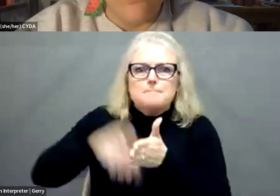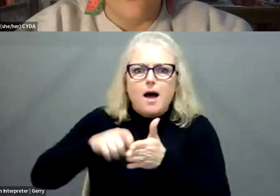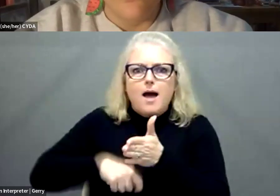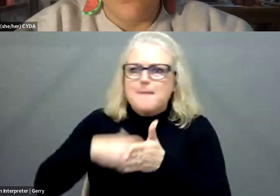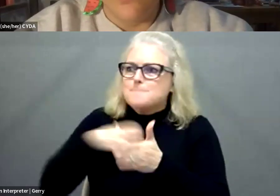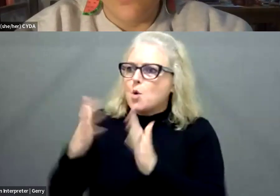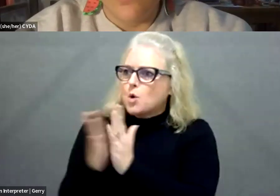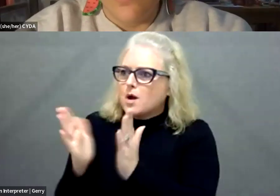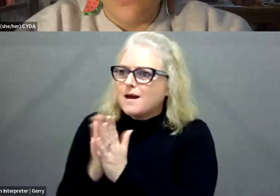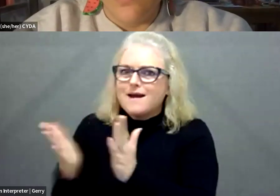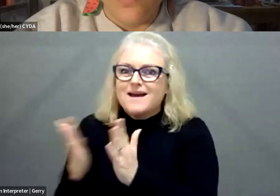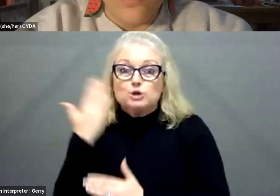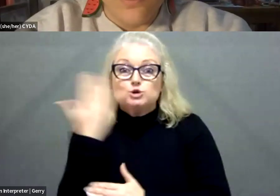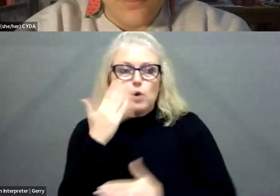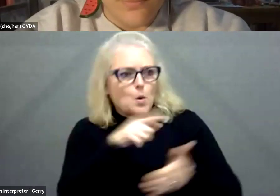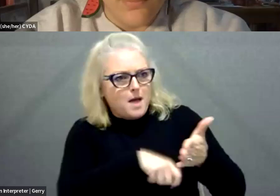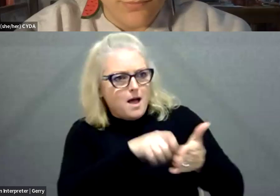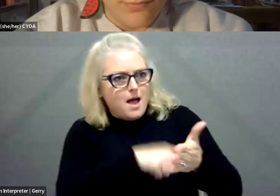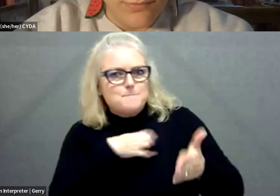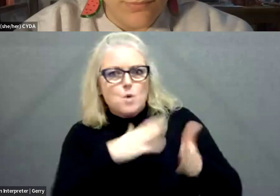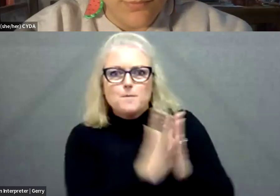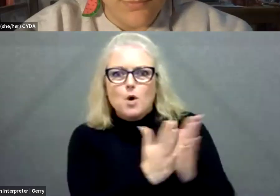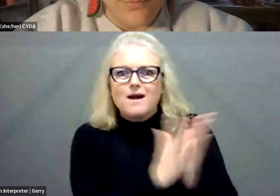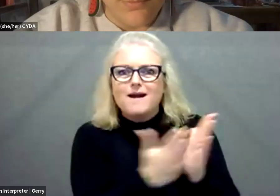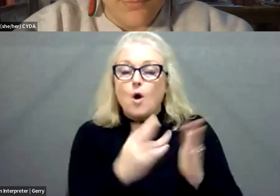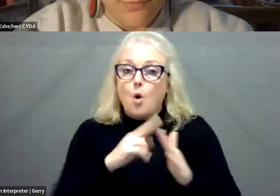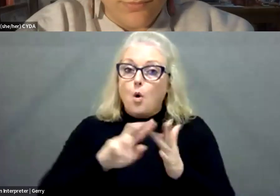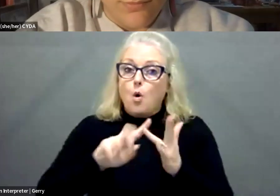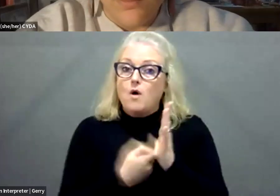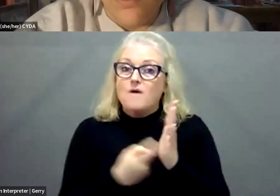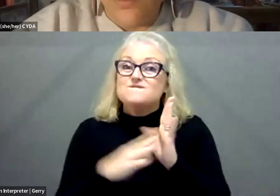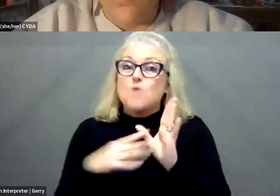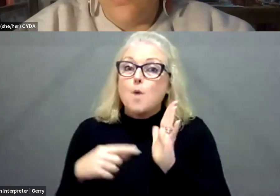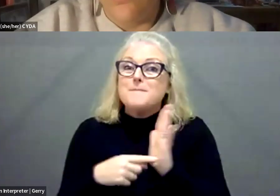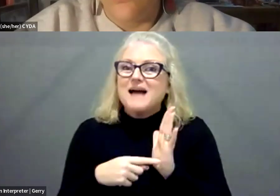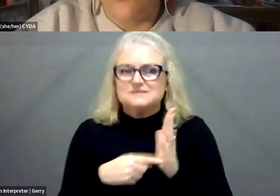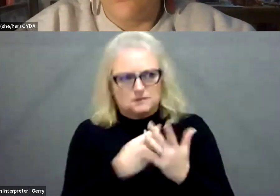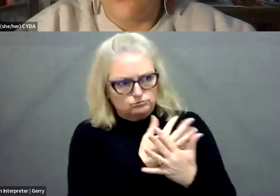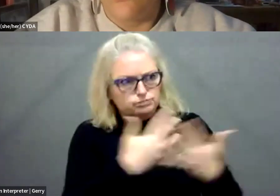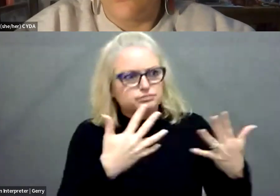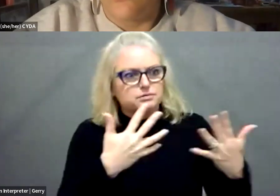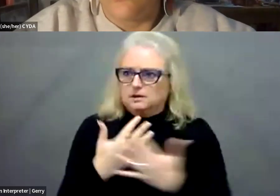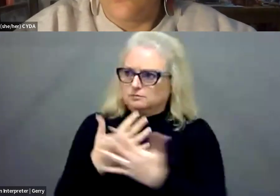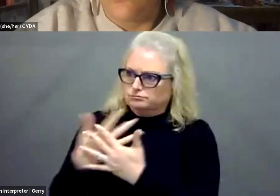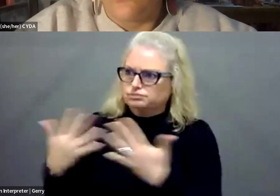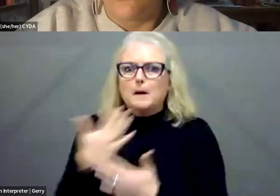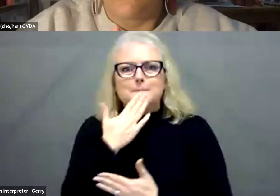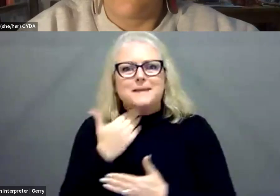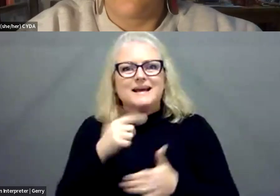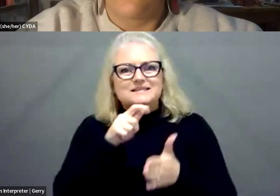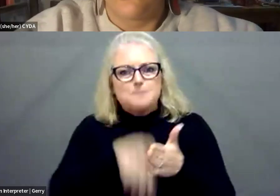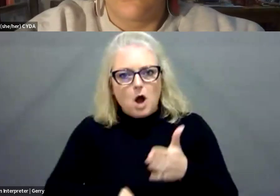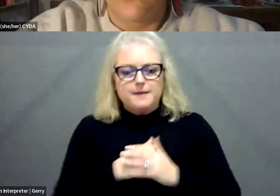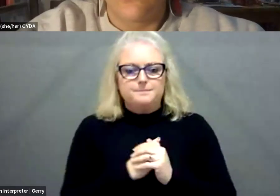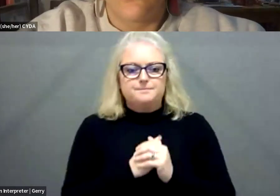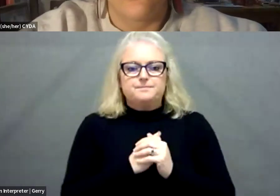books in different formats so that they are more accessible. You could also, I love a bookclub, so